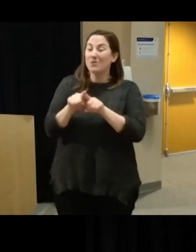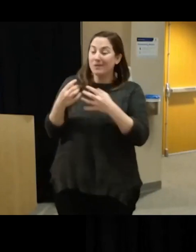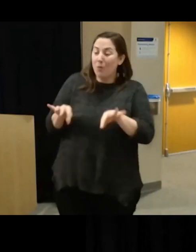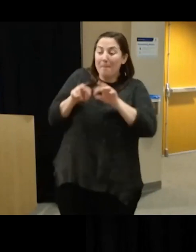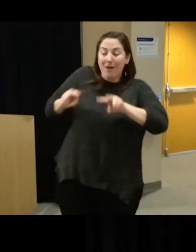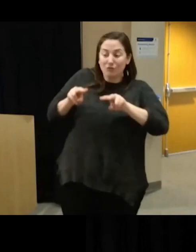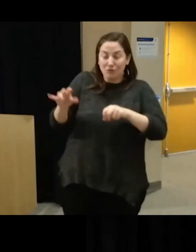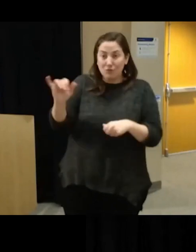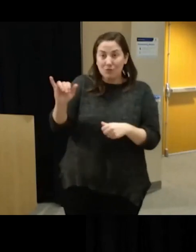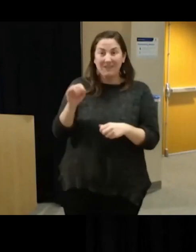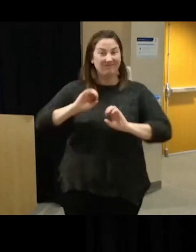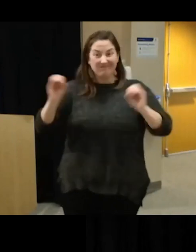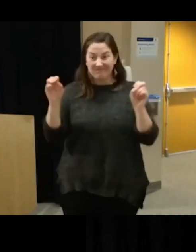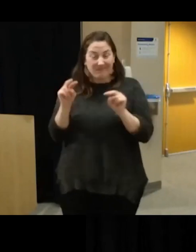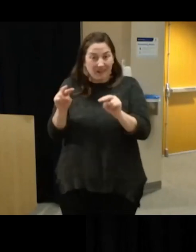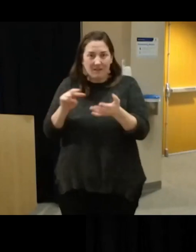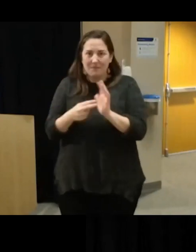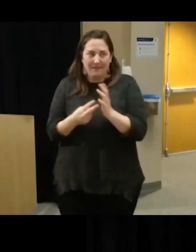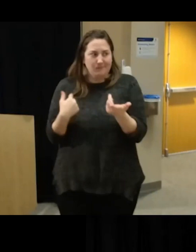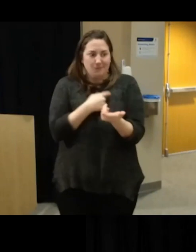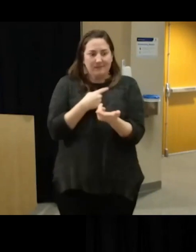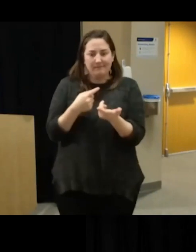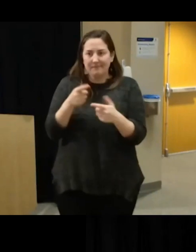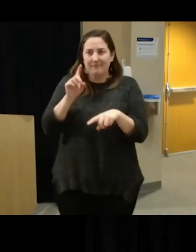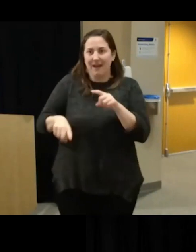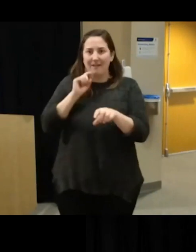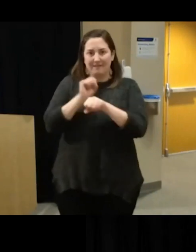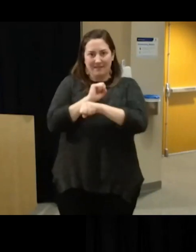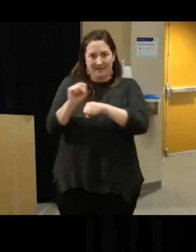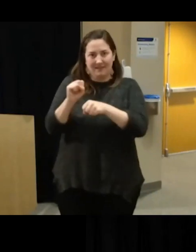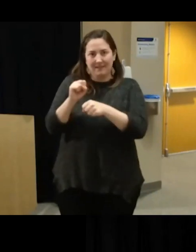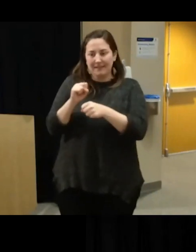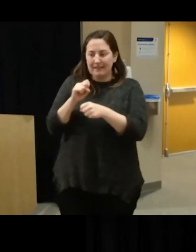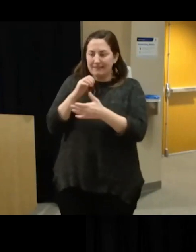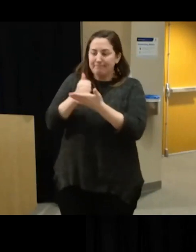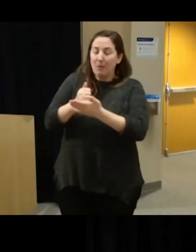We have really lost the ability to do primary or early secondary prevention. And